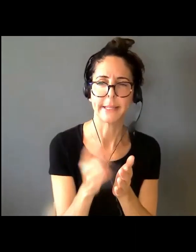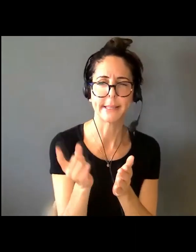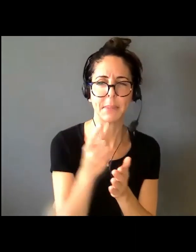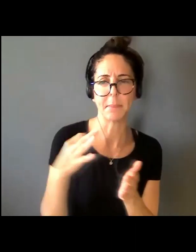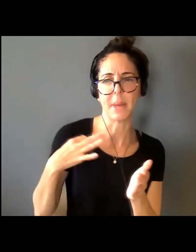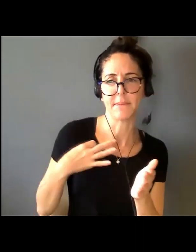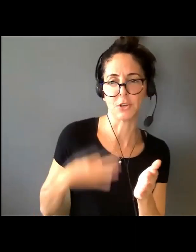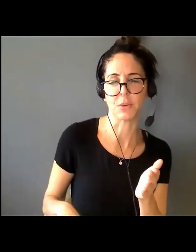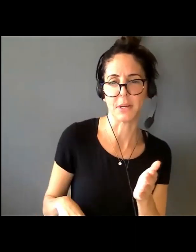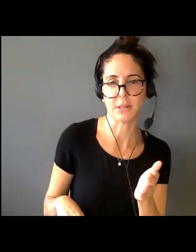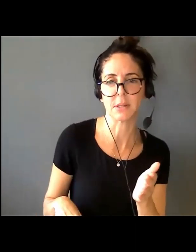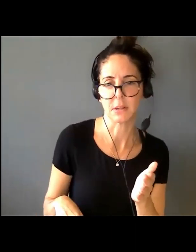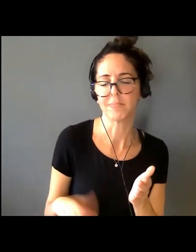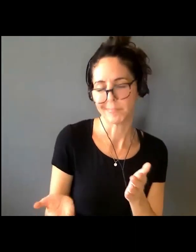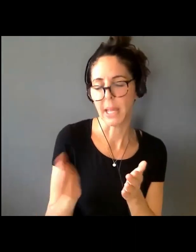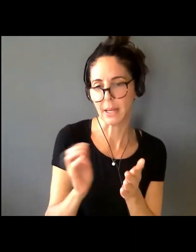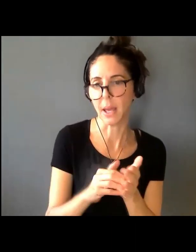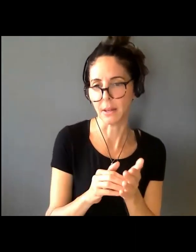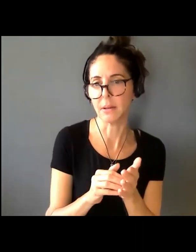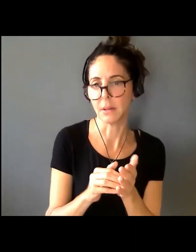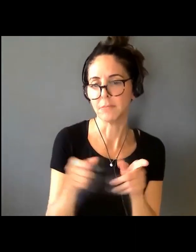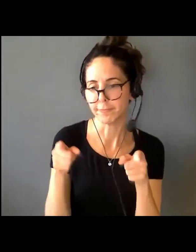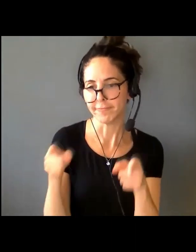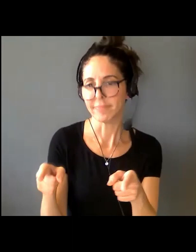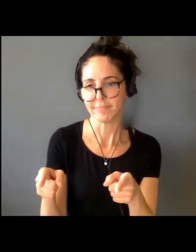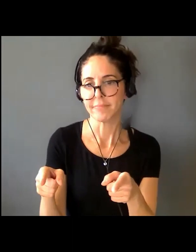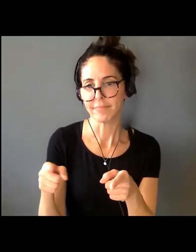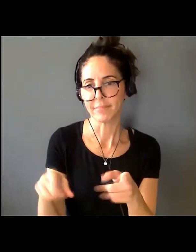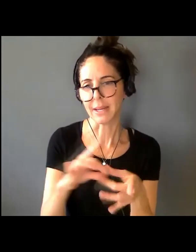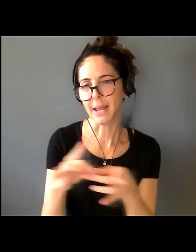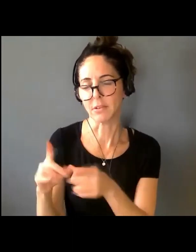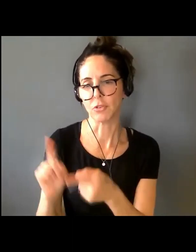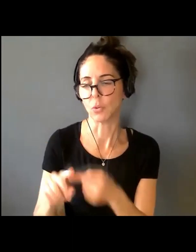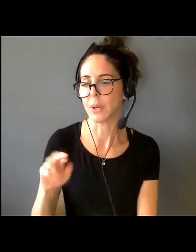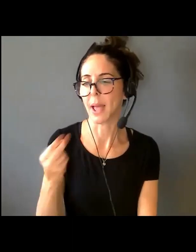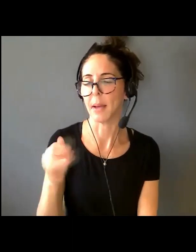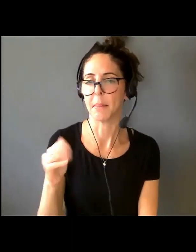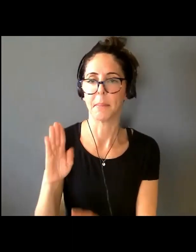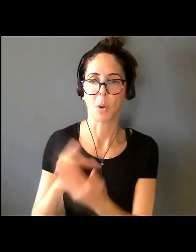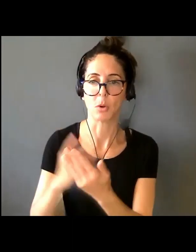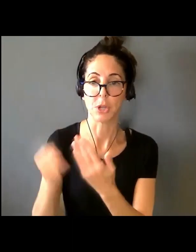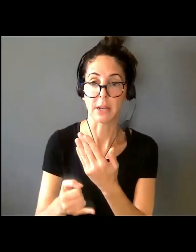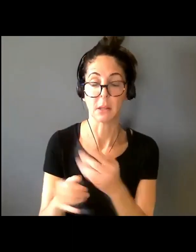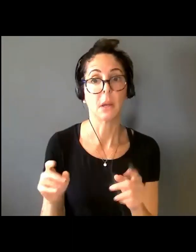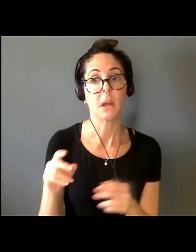again in relation to rehabilitation projects. We have rehabilitation projects in around 40